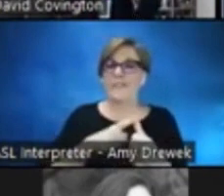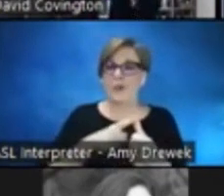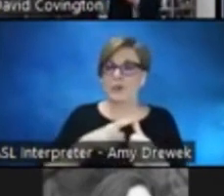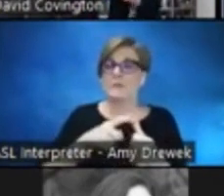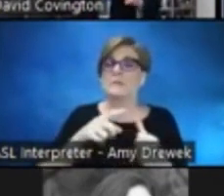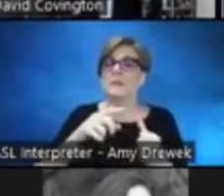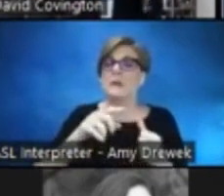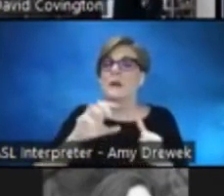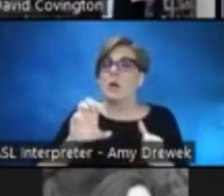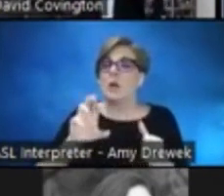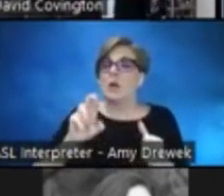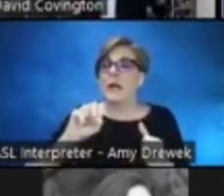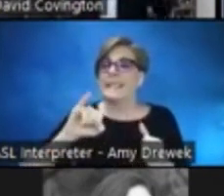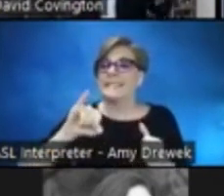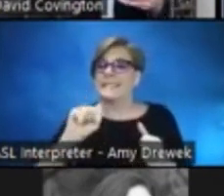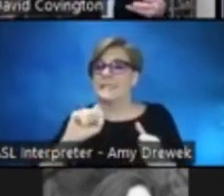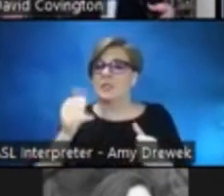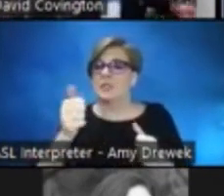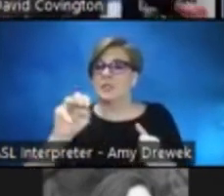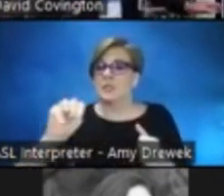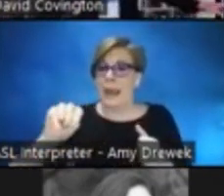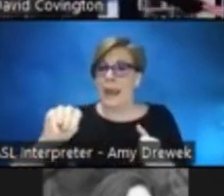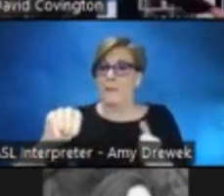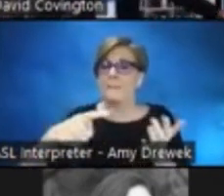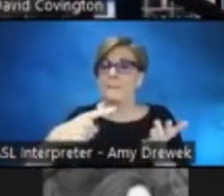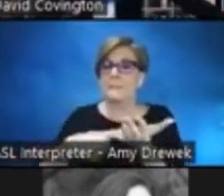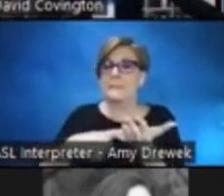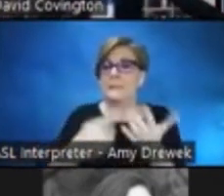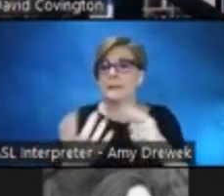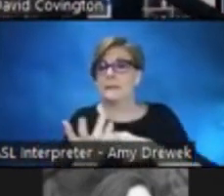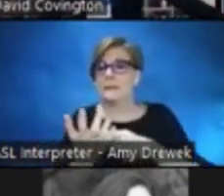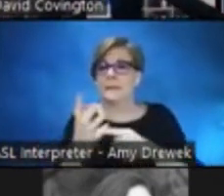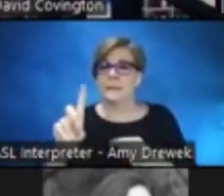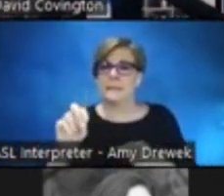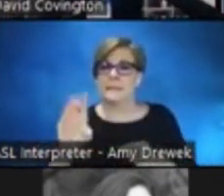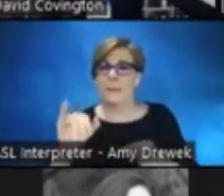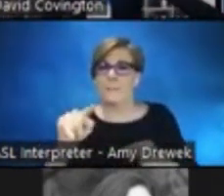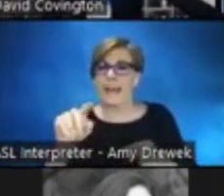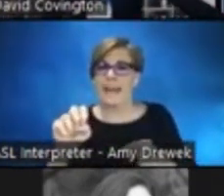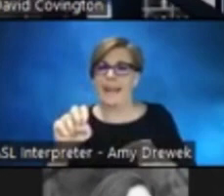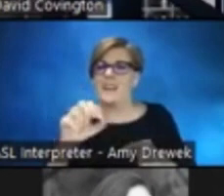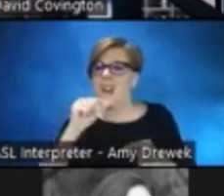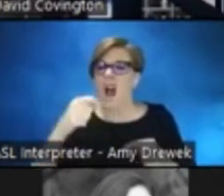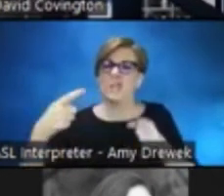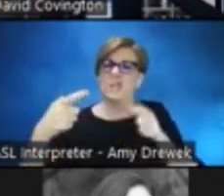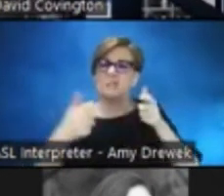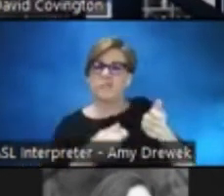IT WILL BE A MODERATED DEBATE. WE ARE NOT LOOKING FOR CROSS FIRE HERE, BUT WE